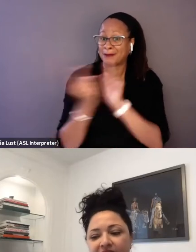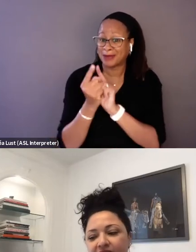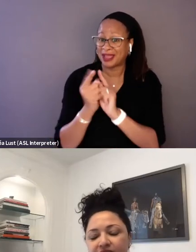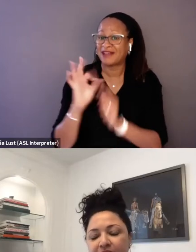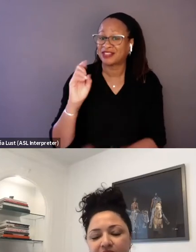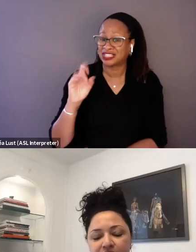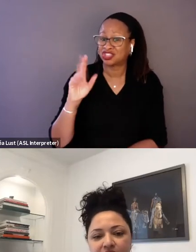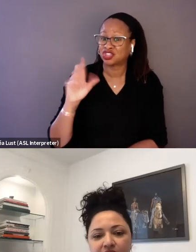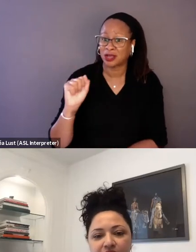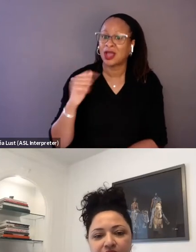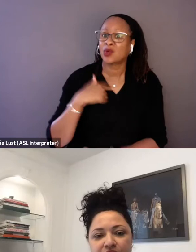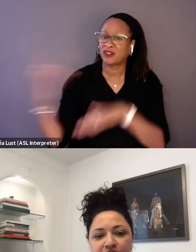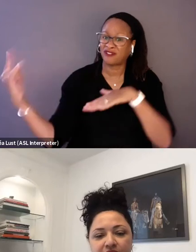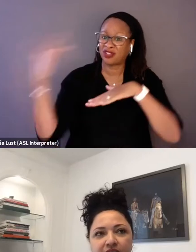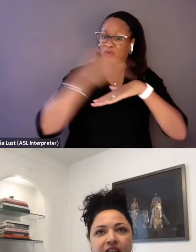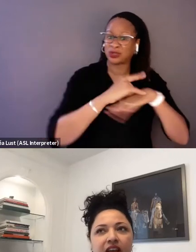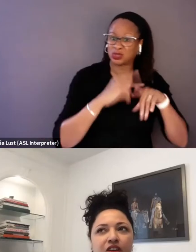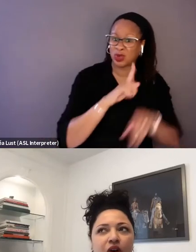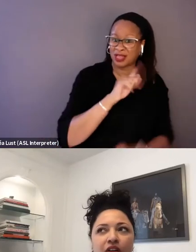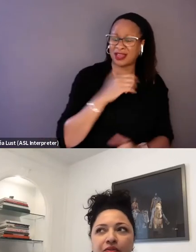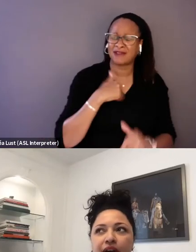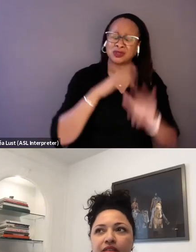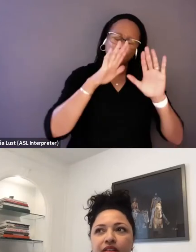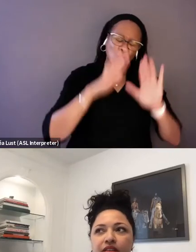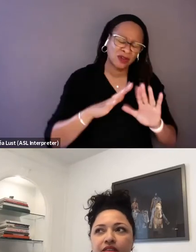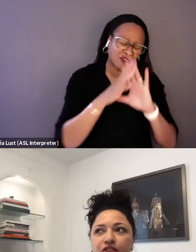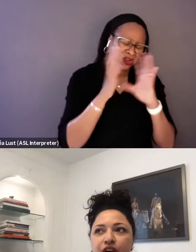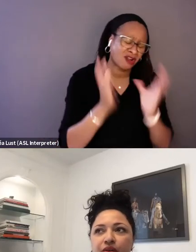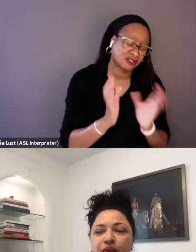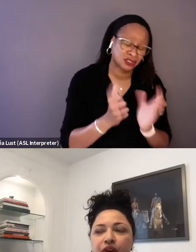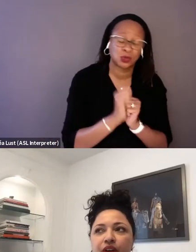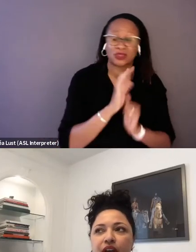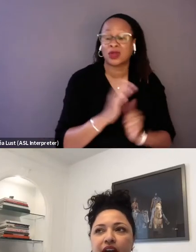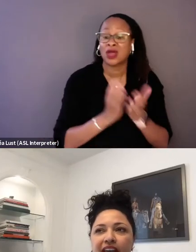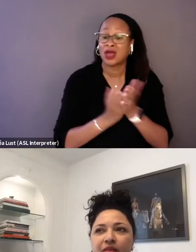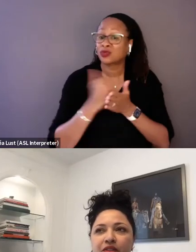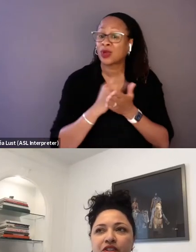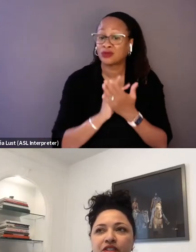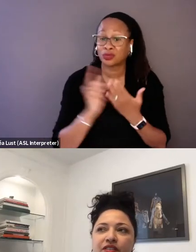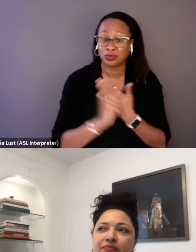and had this magnificent conversation and, you know all throughout the show, it was just like